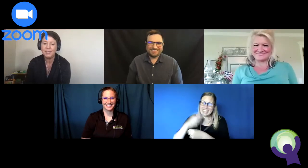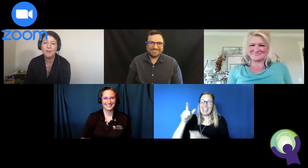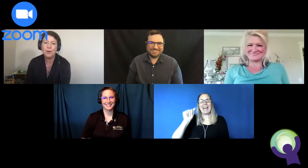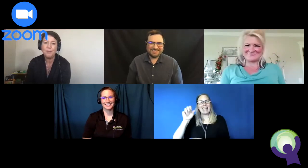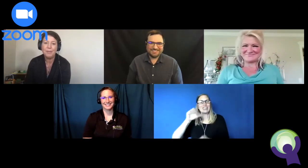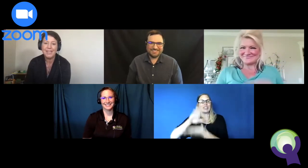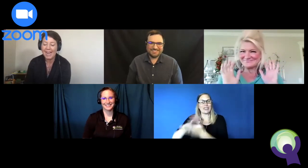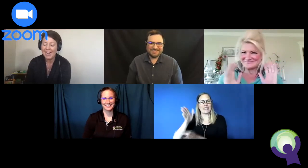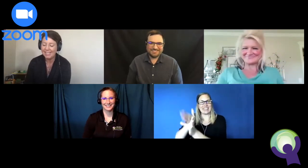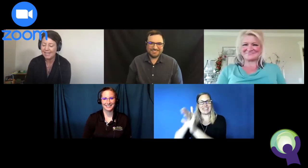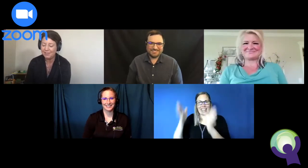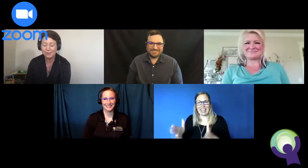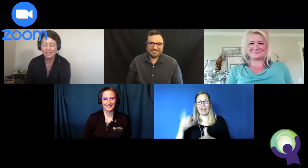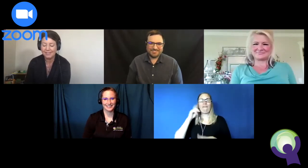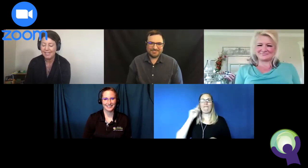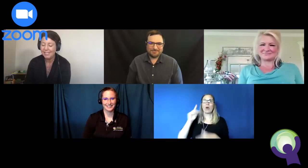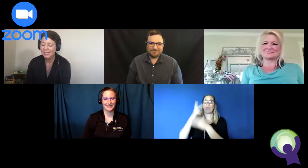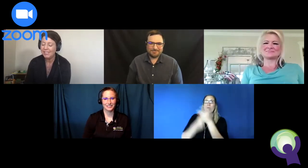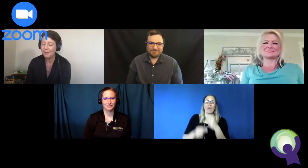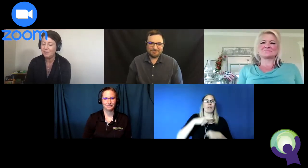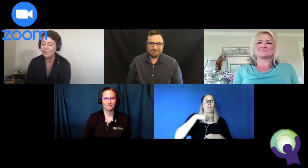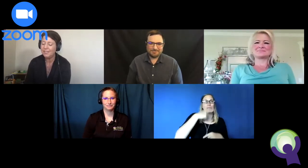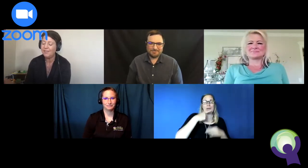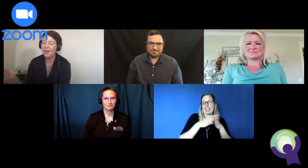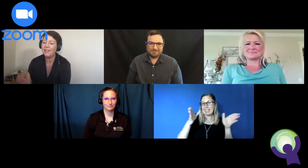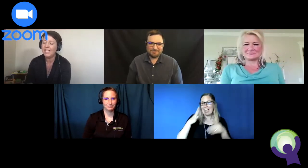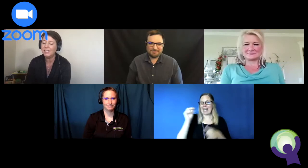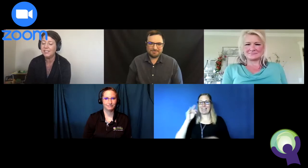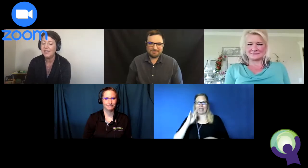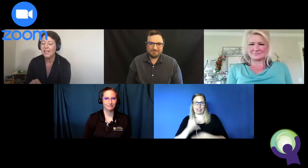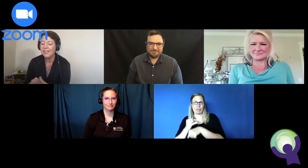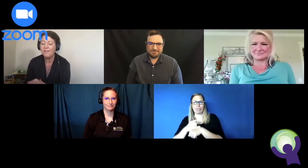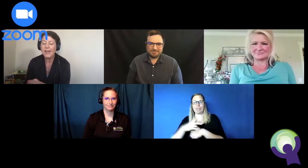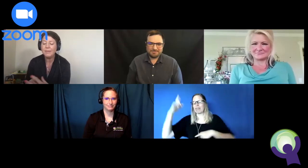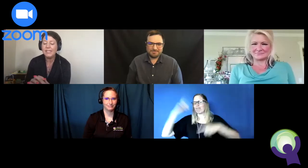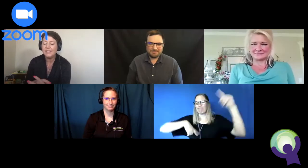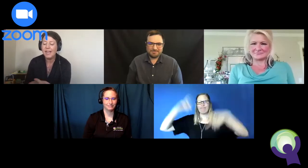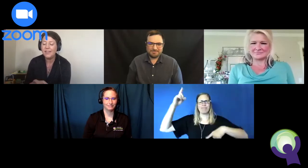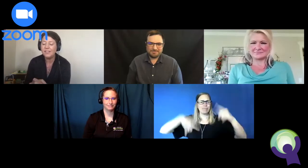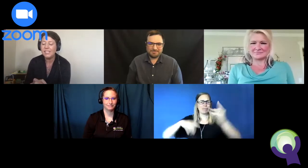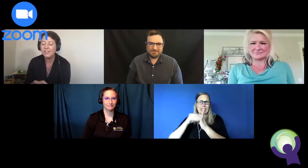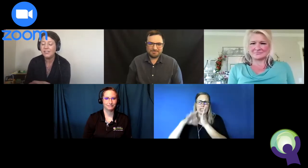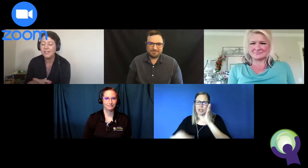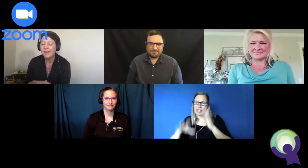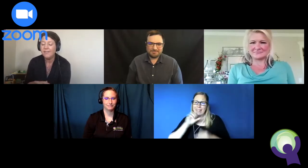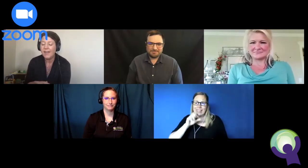in both public and deaf schools. She has helped students of all ages, their families and their teachers find